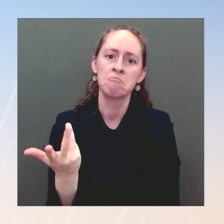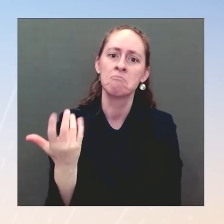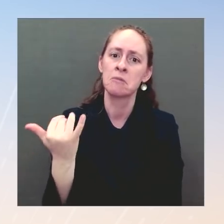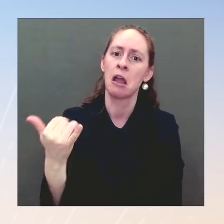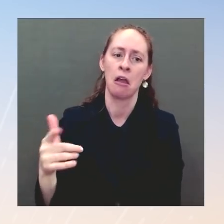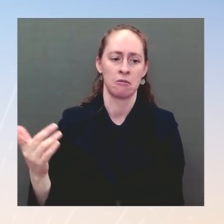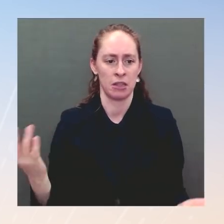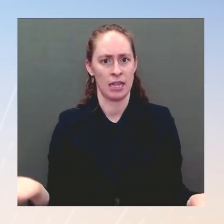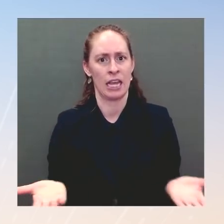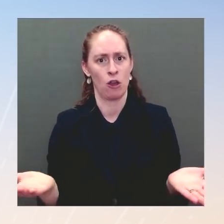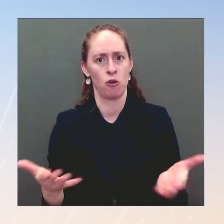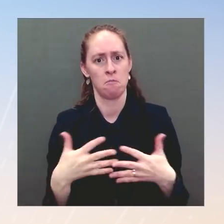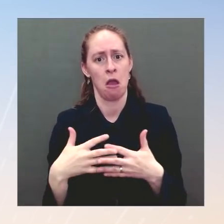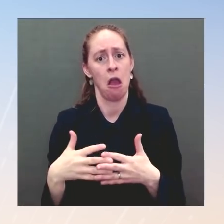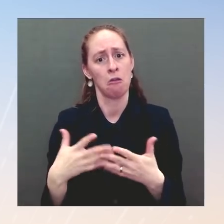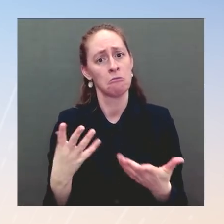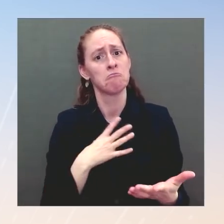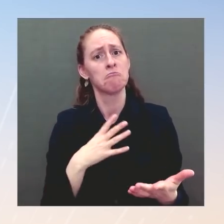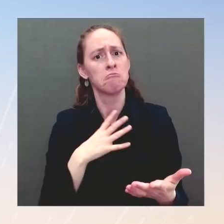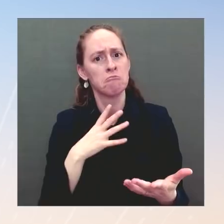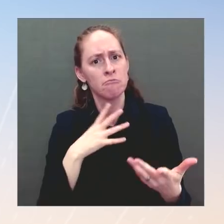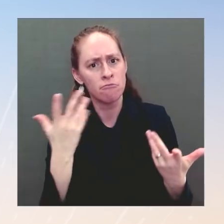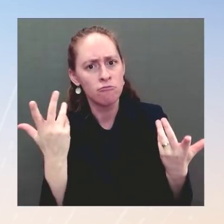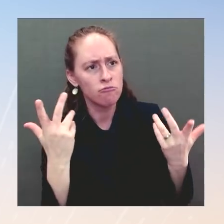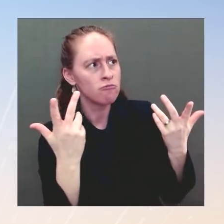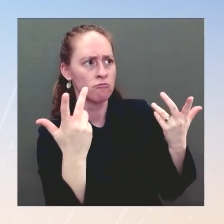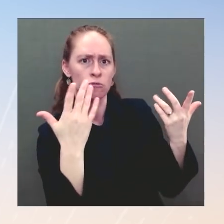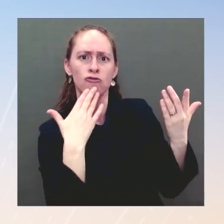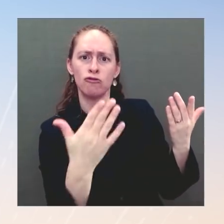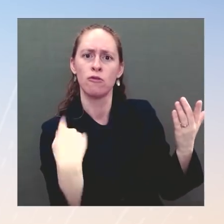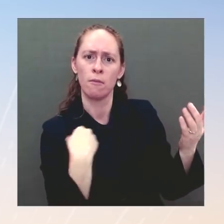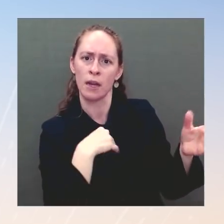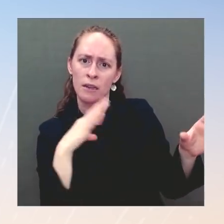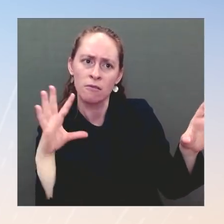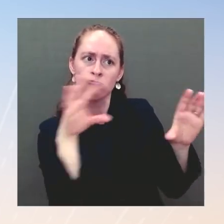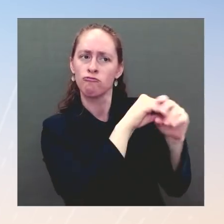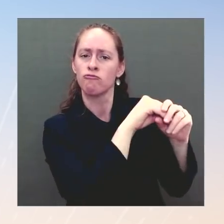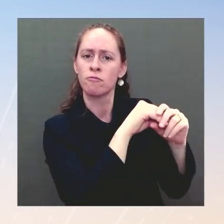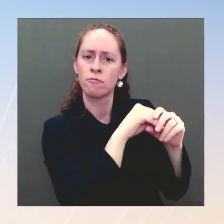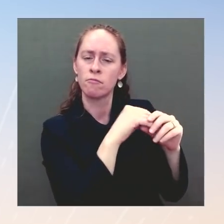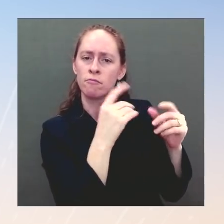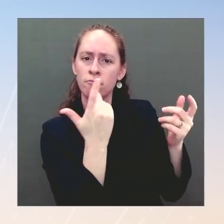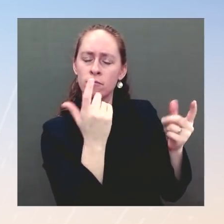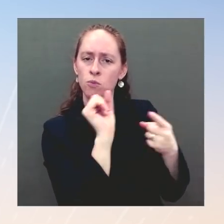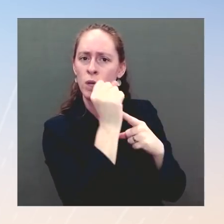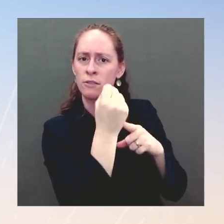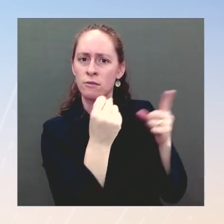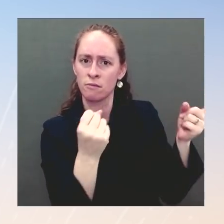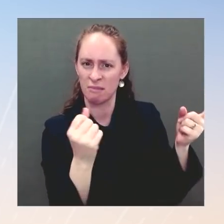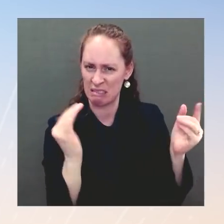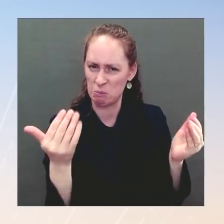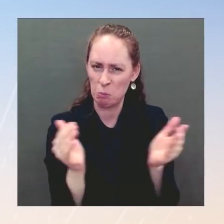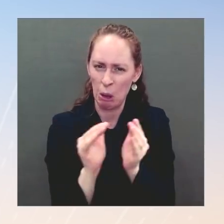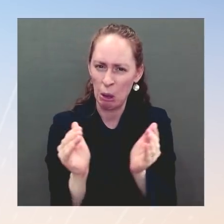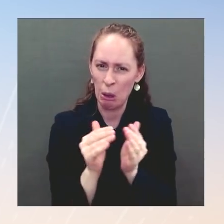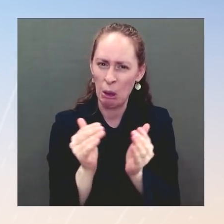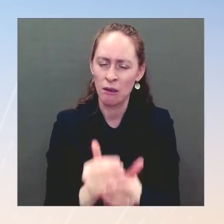and what impact it could be on their lives? Ms. Psaki: Well, this is very important to the President personally. It's why he gave remarks -- delivered the remarks he did last week